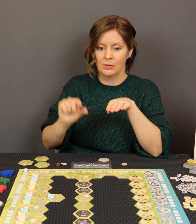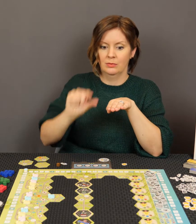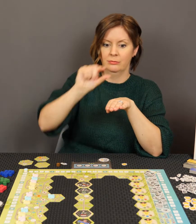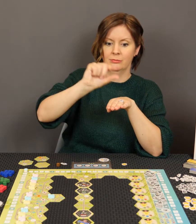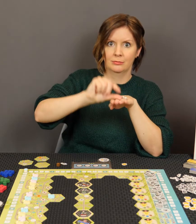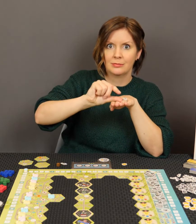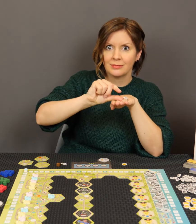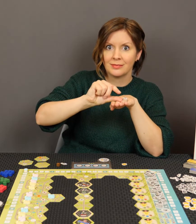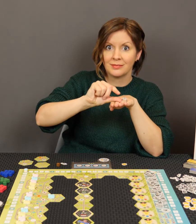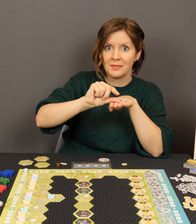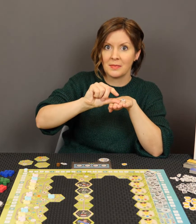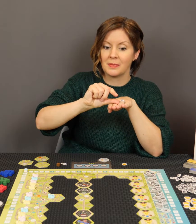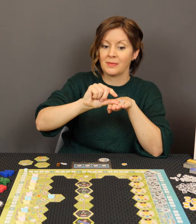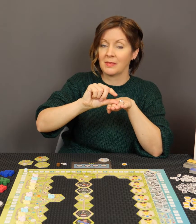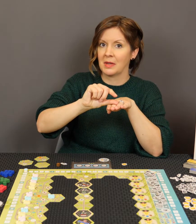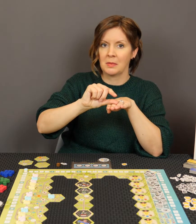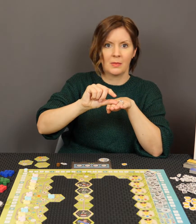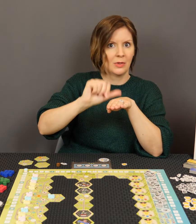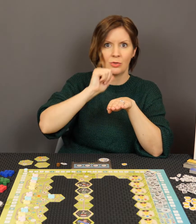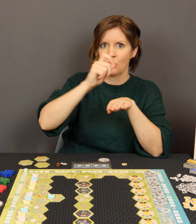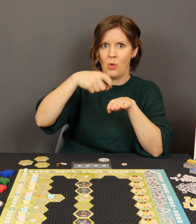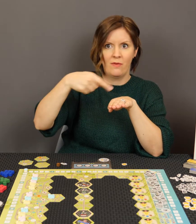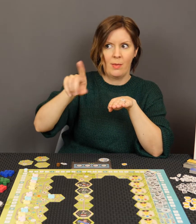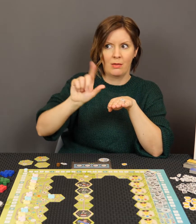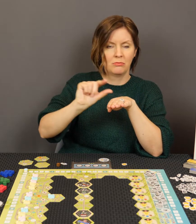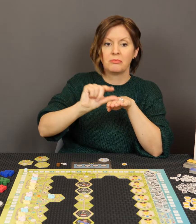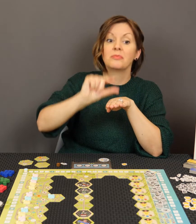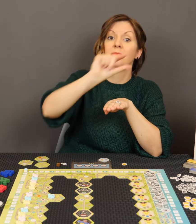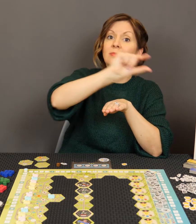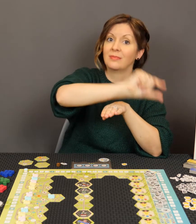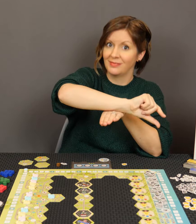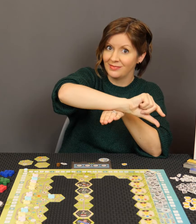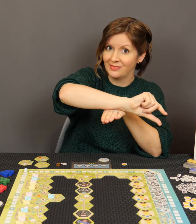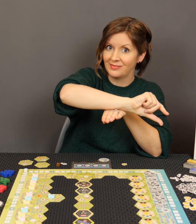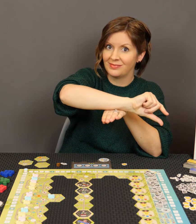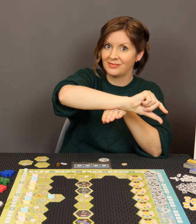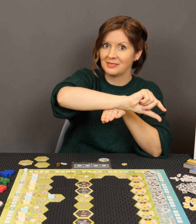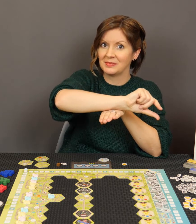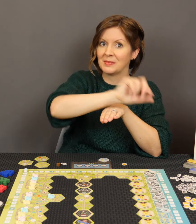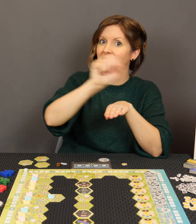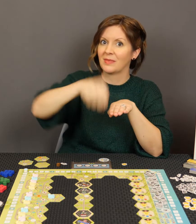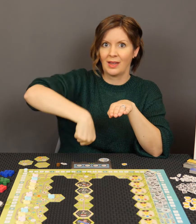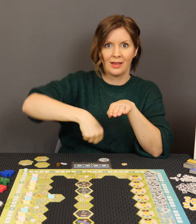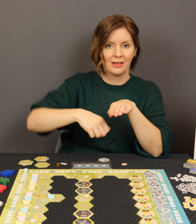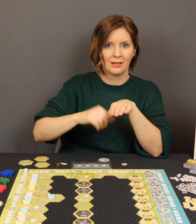Then I can move onto the end game tile, not have to pay, and then keep going onto the end of the board.